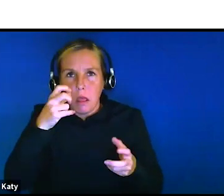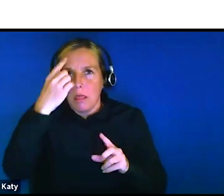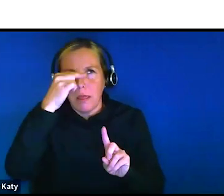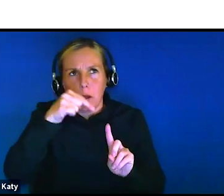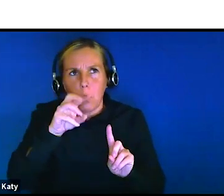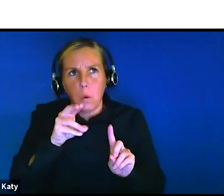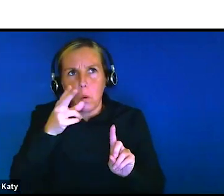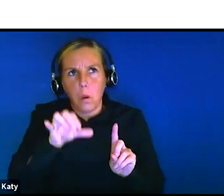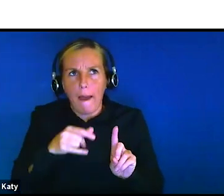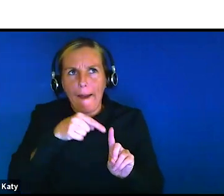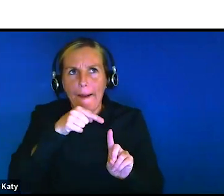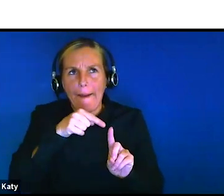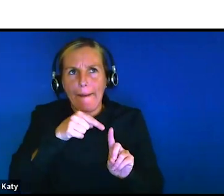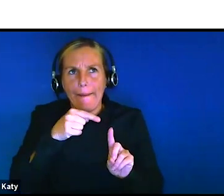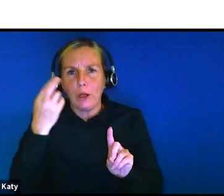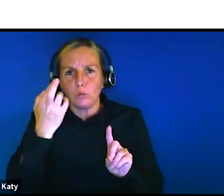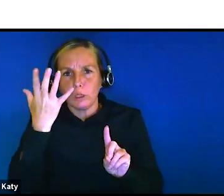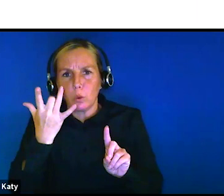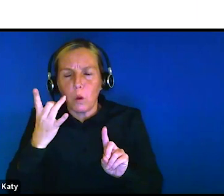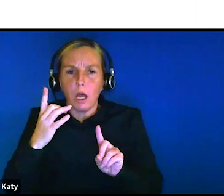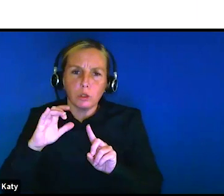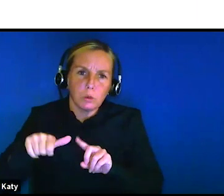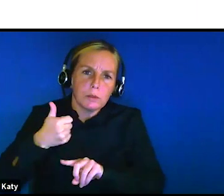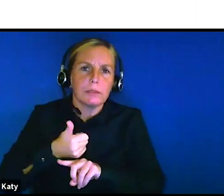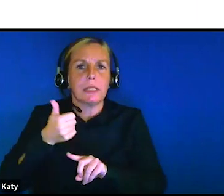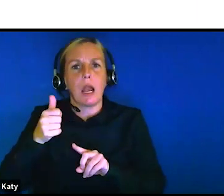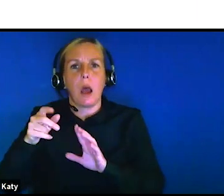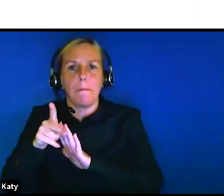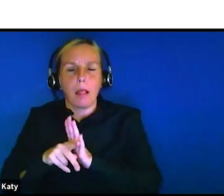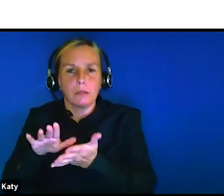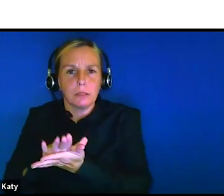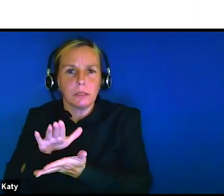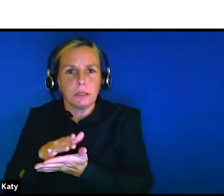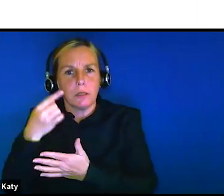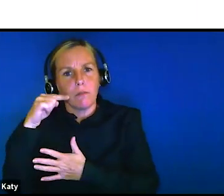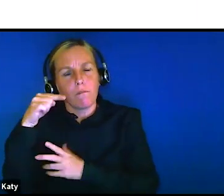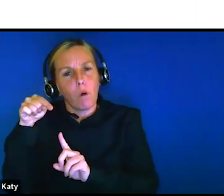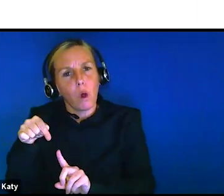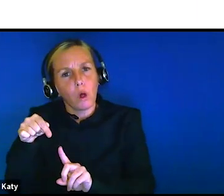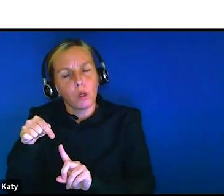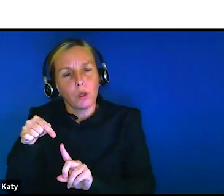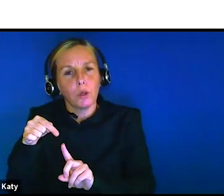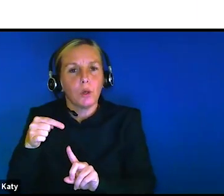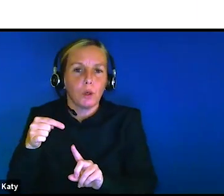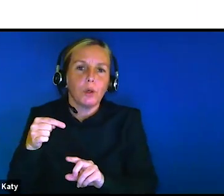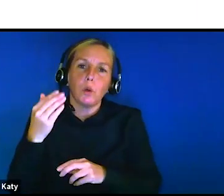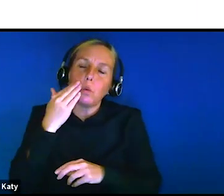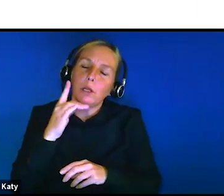why we came up with wanting to do this policy academy is because what we know to be true are a couple of things.